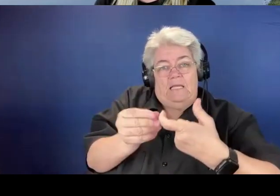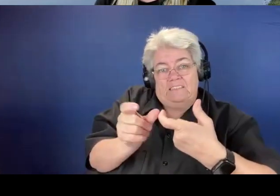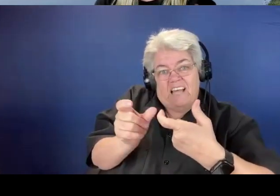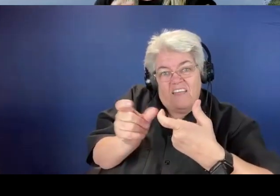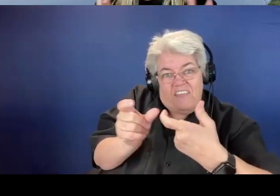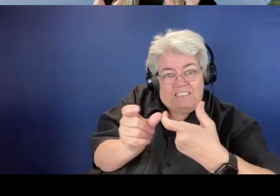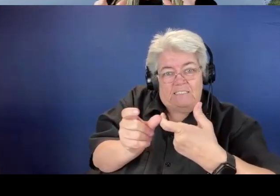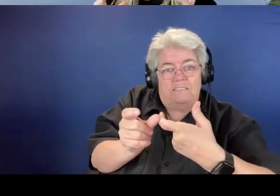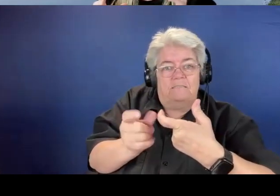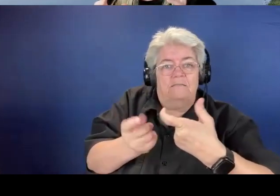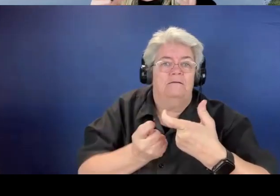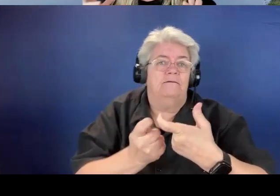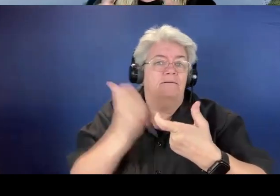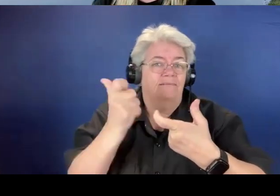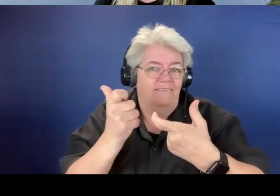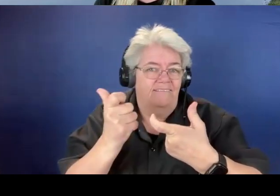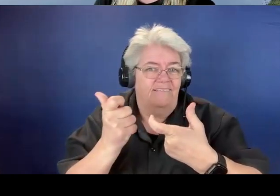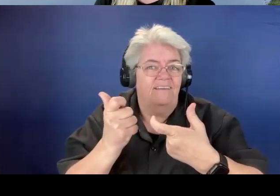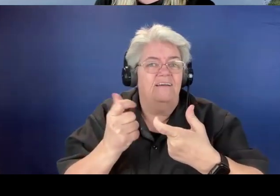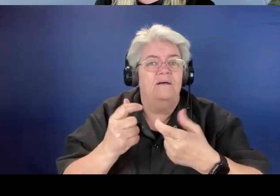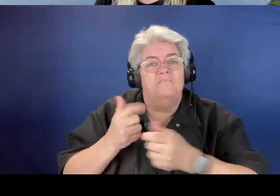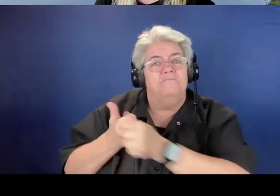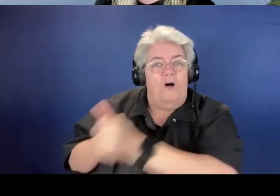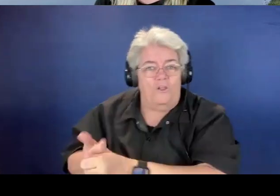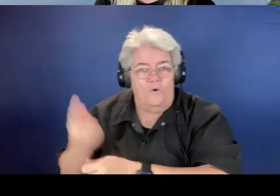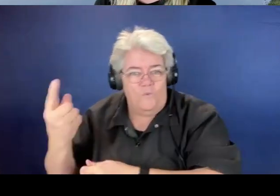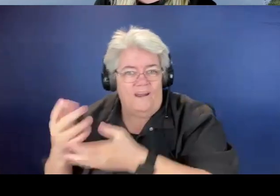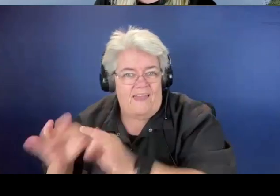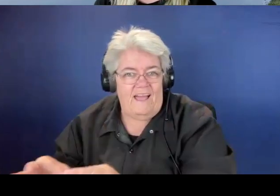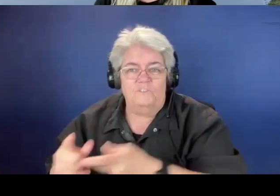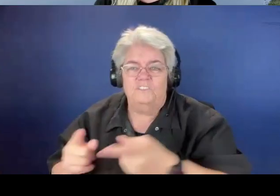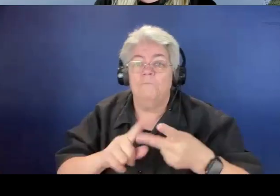or it could be a pragmatic change changing between the two languages.